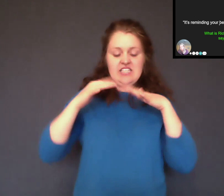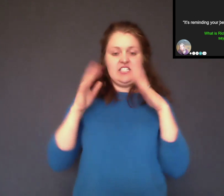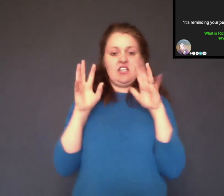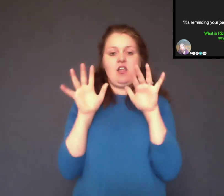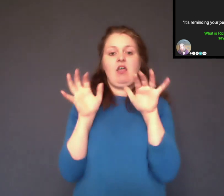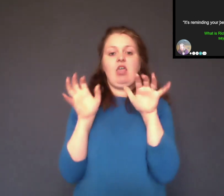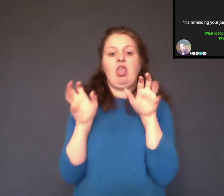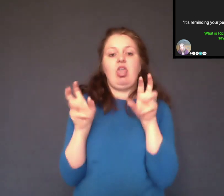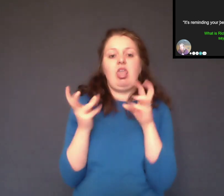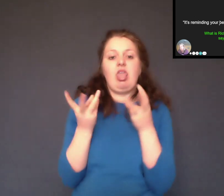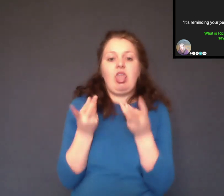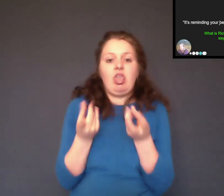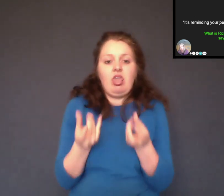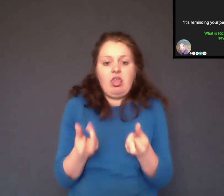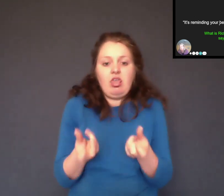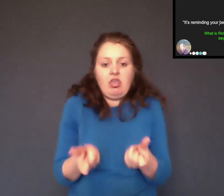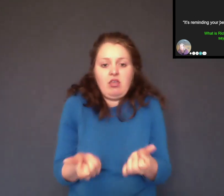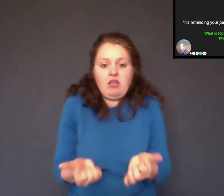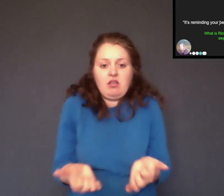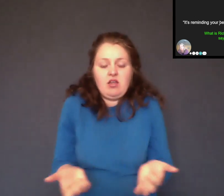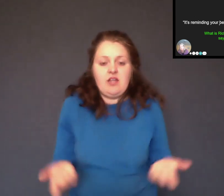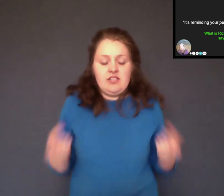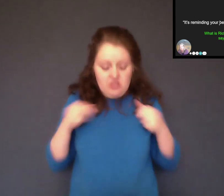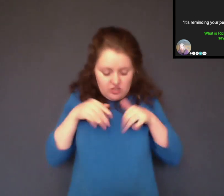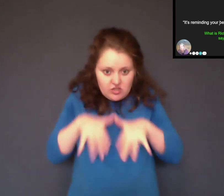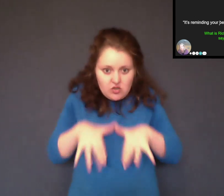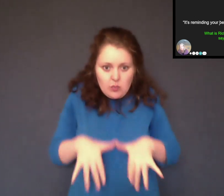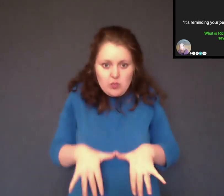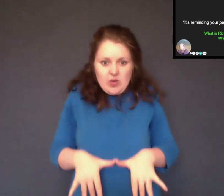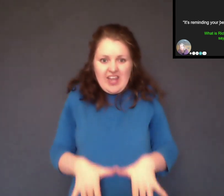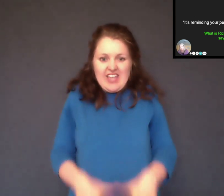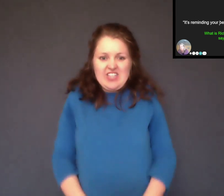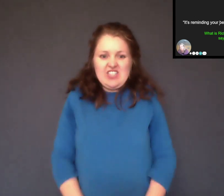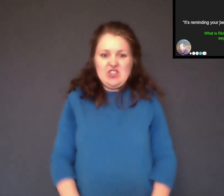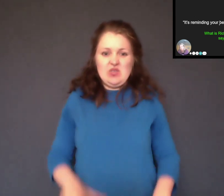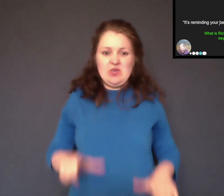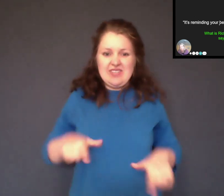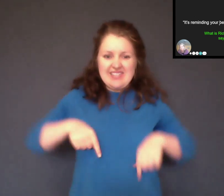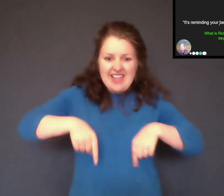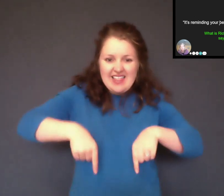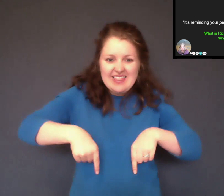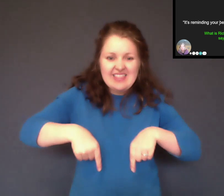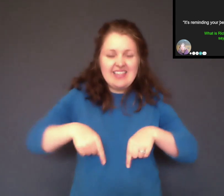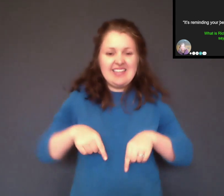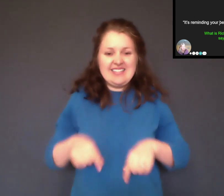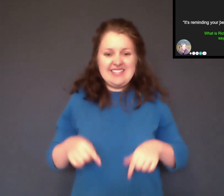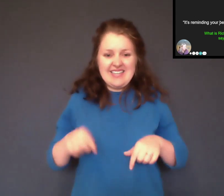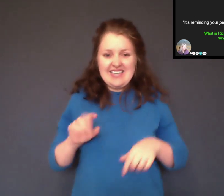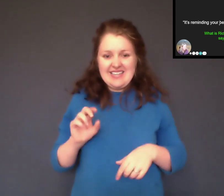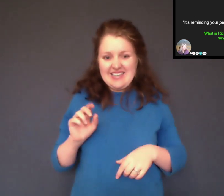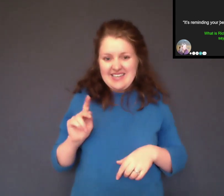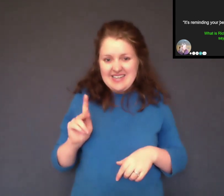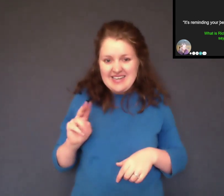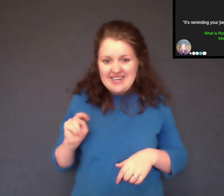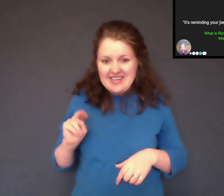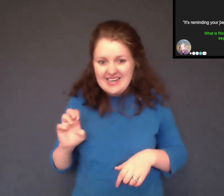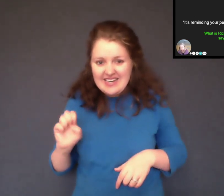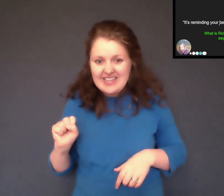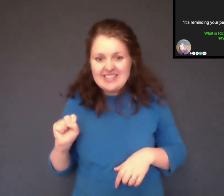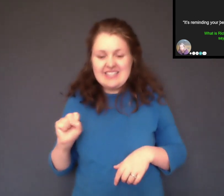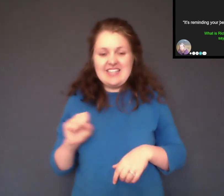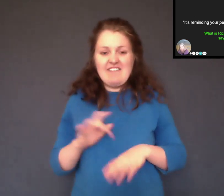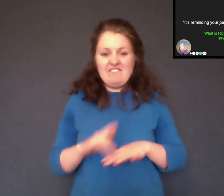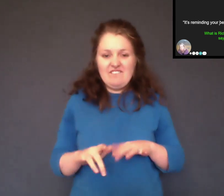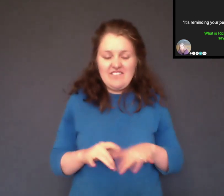turn and as they dropped the same whisper of decay spread to his thighs and knees and feet he